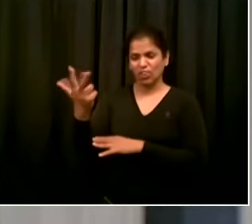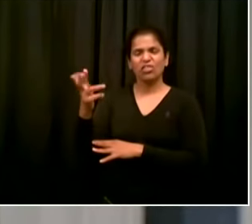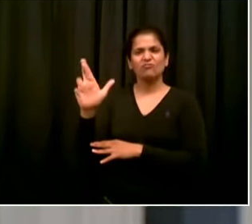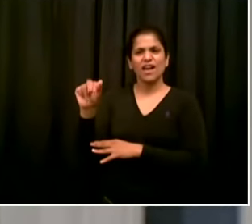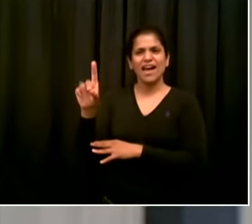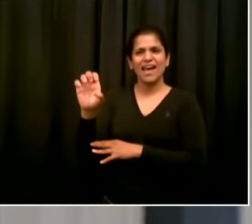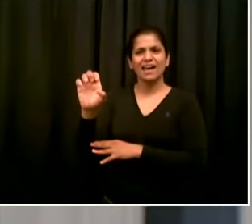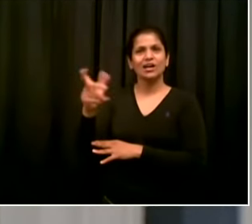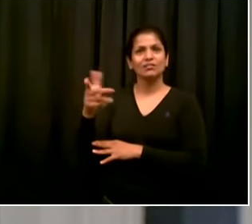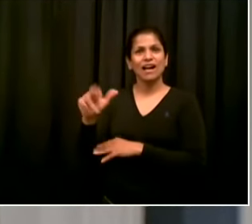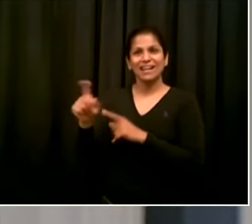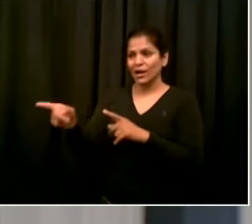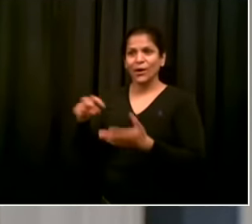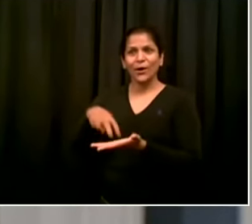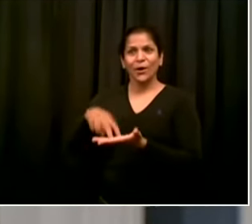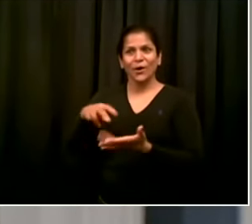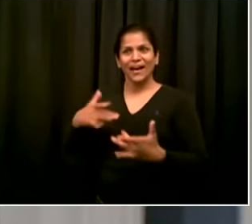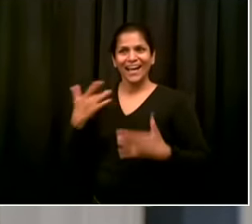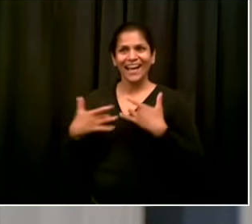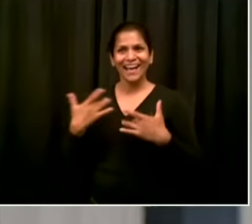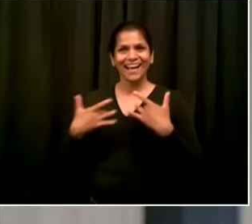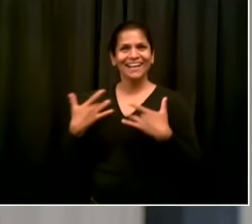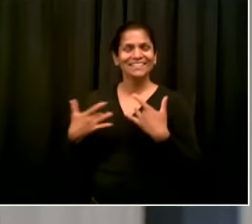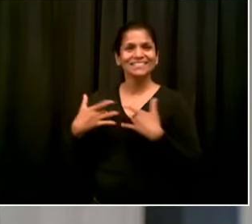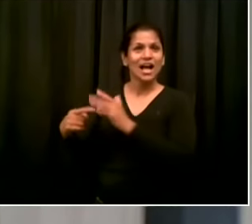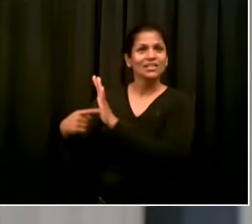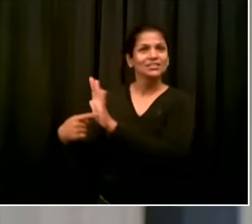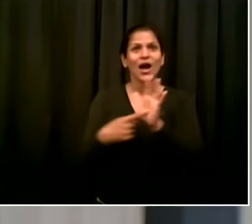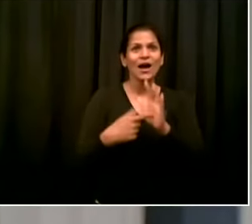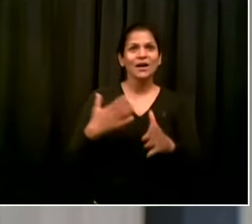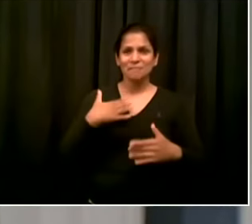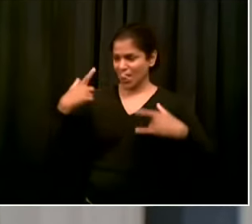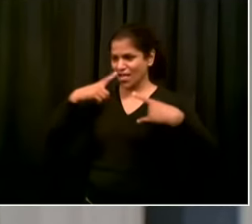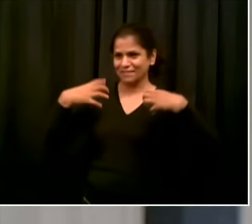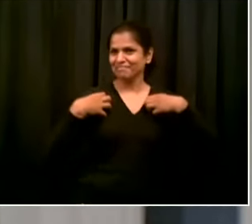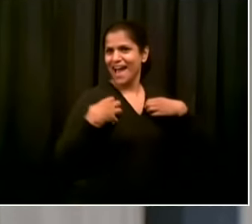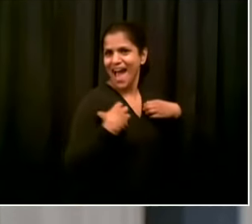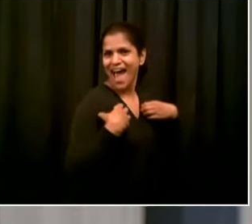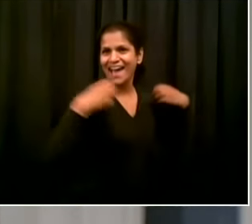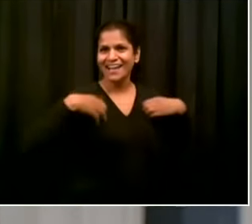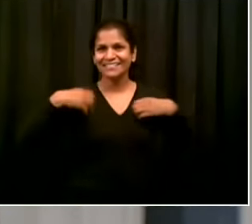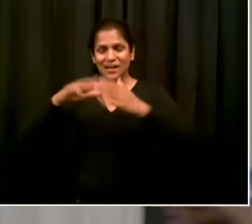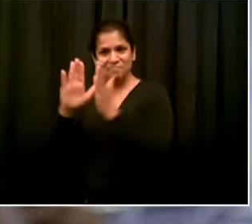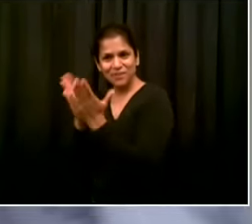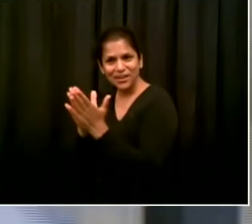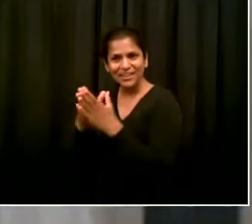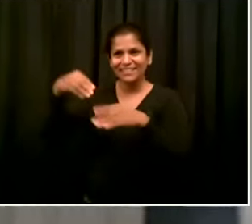HEALTH OFOU R SUDTENTS IS A PRIORITY FOR US. IF A PRINCIPAL NEEDS THEIR STAFF ON SITE